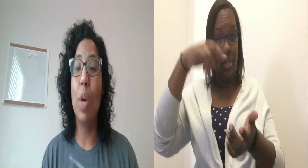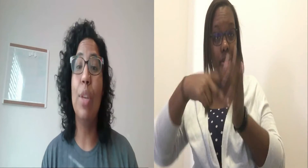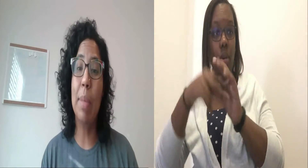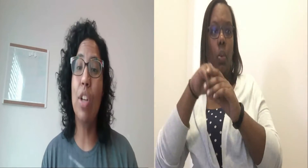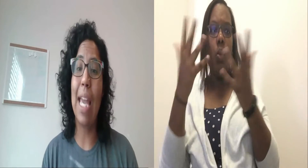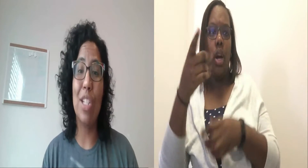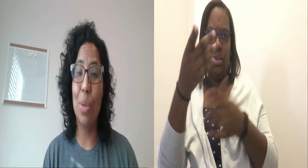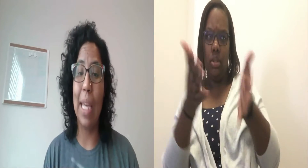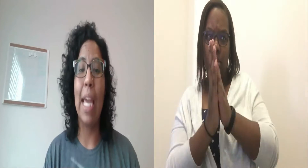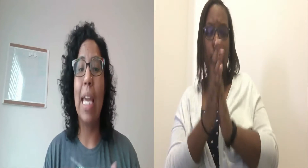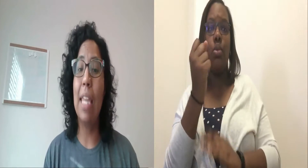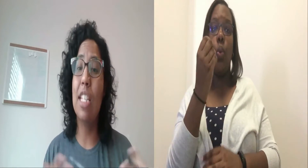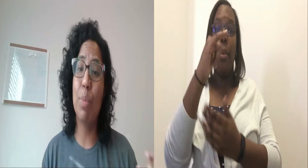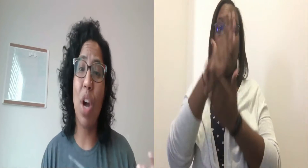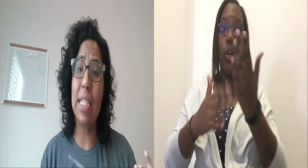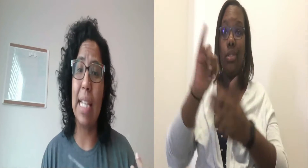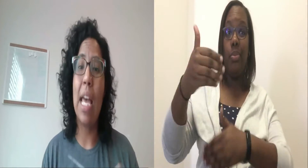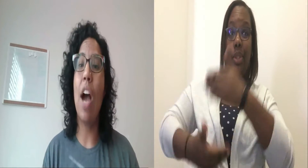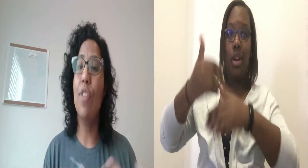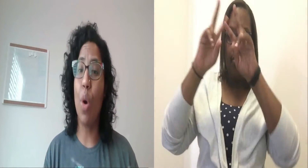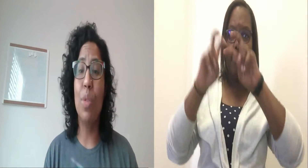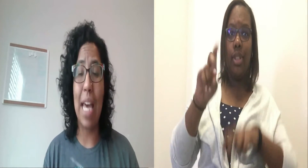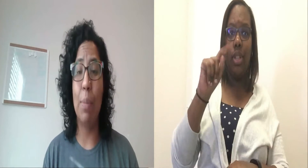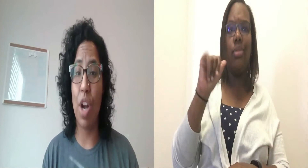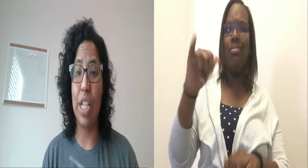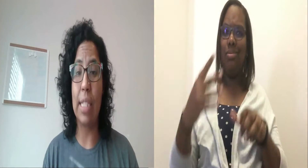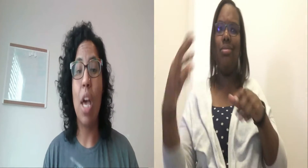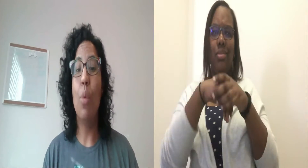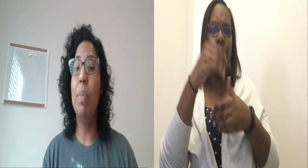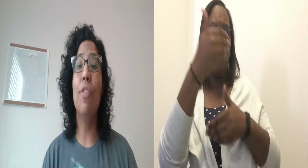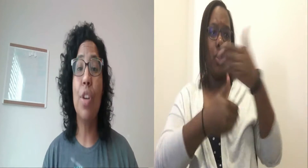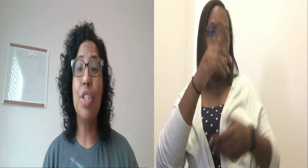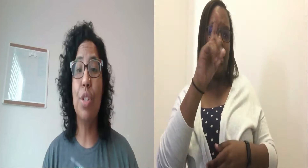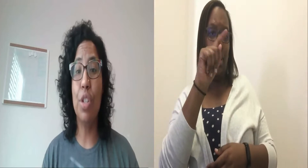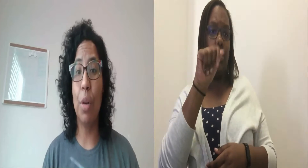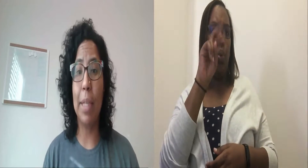you would be looking at doing in this process of your own data project would be first to determine